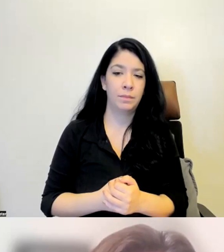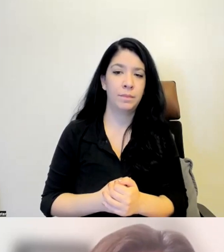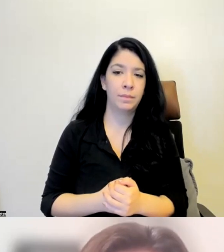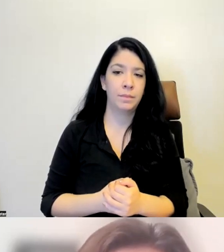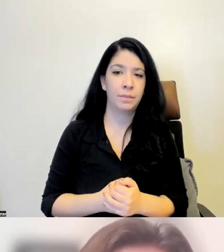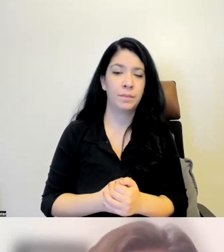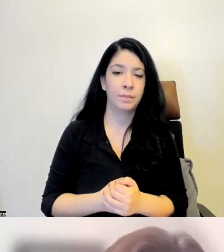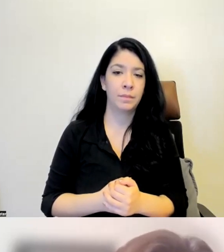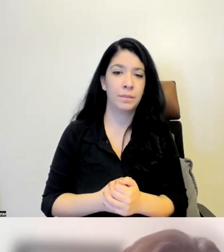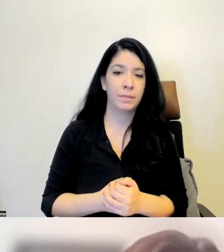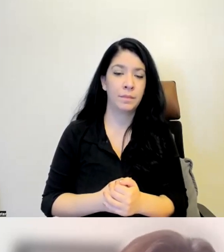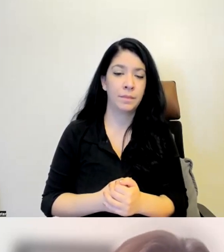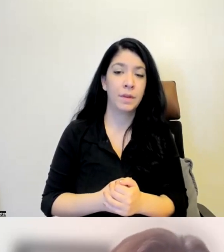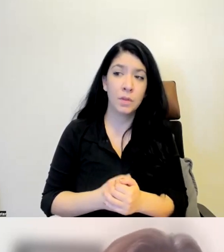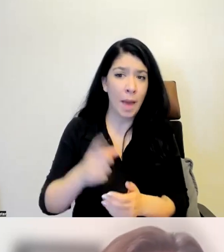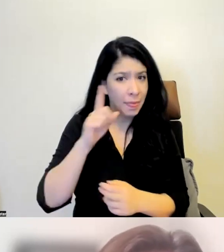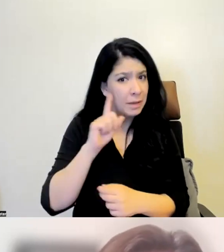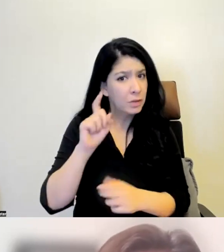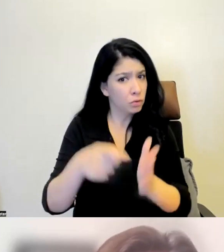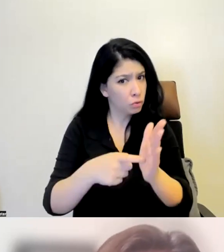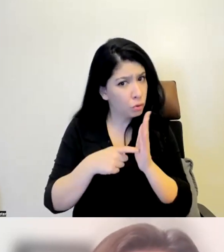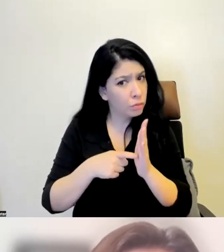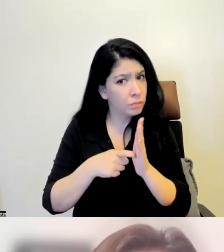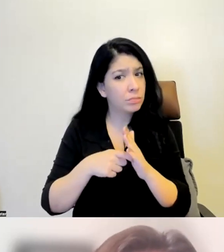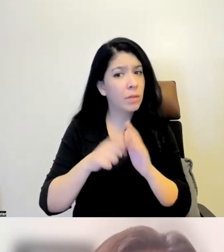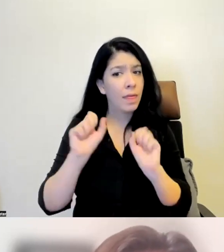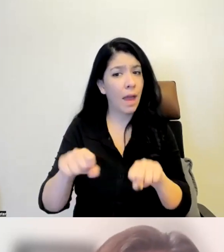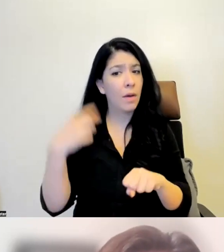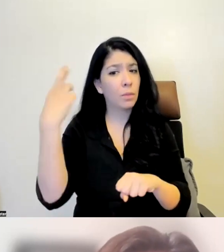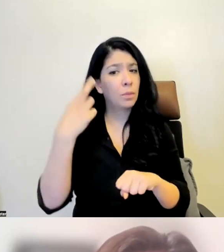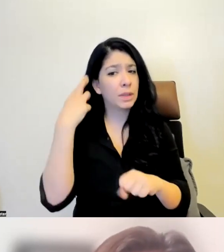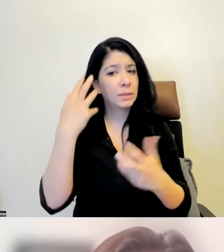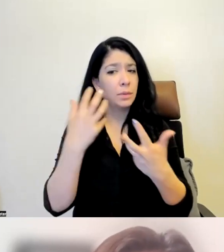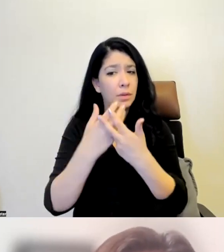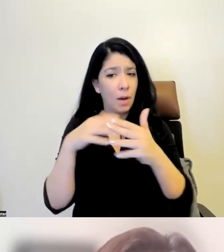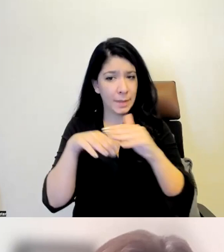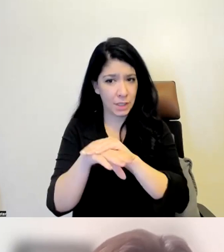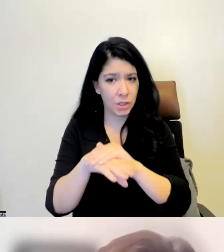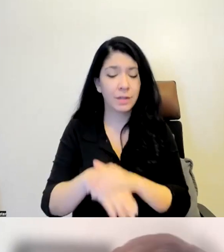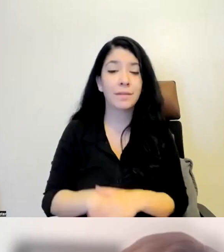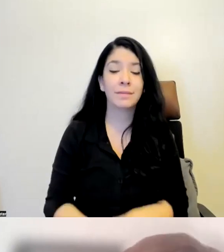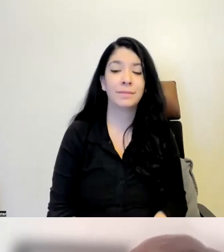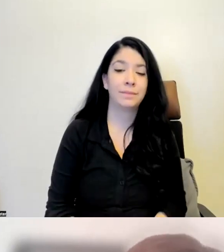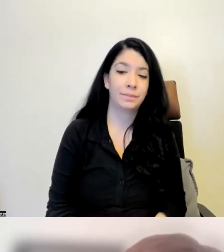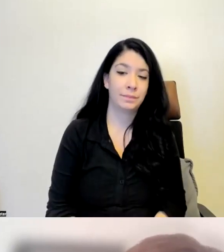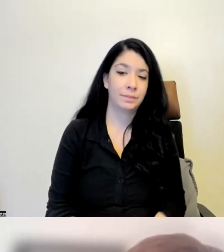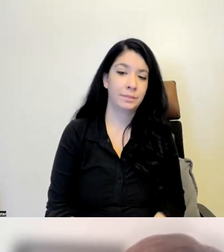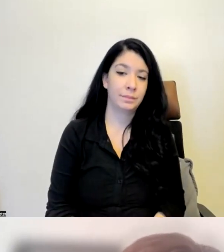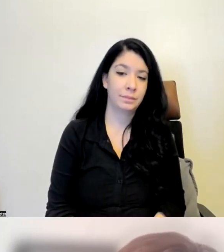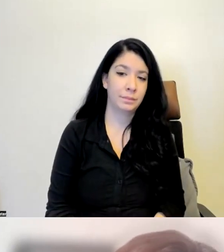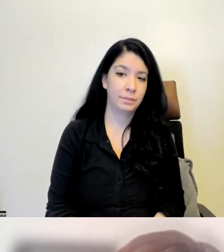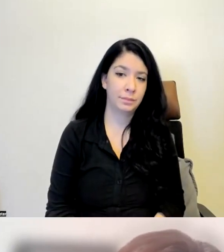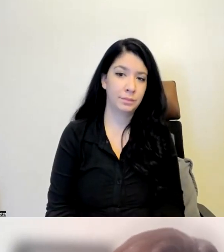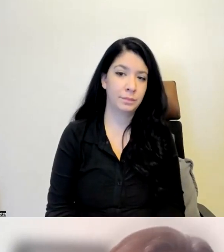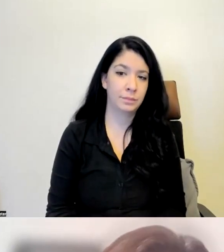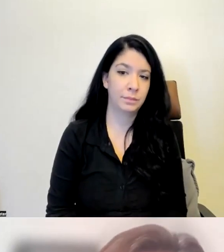can be required as a reasonable accommodation in order to make it more likely that you'll get the